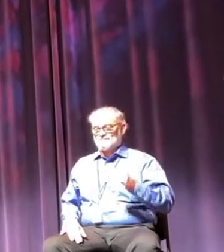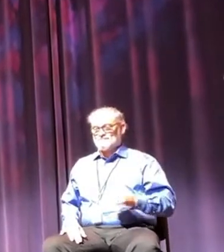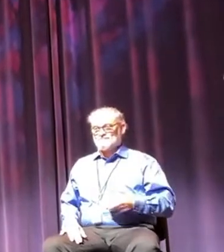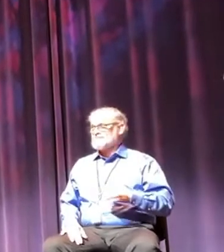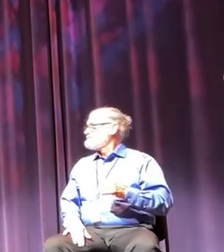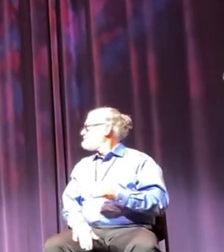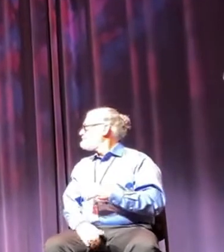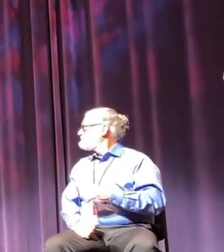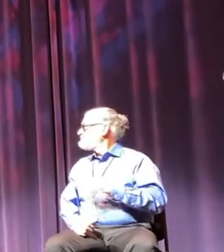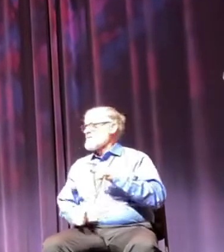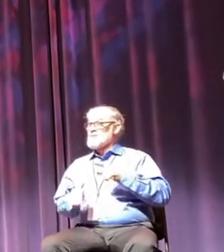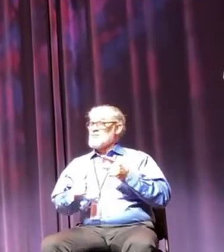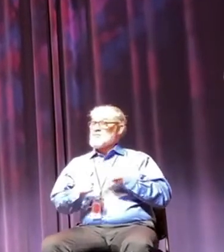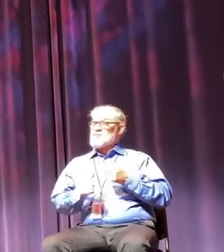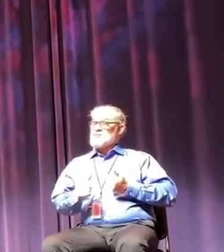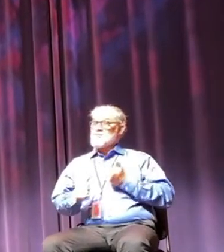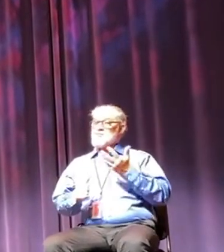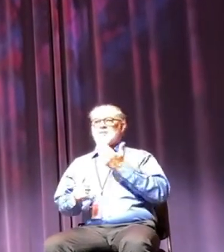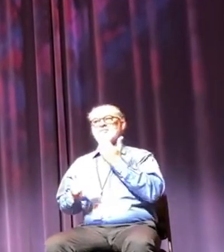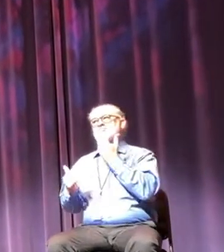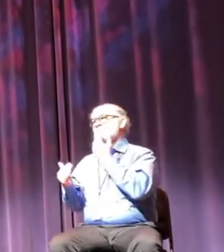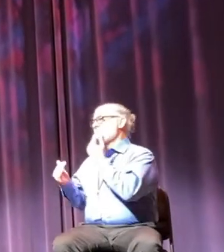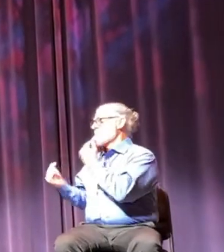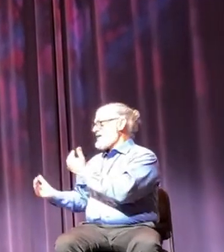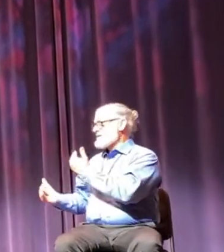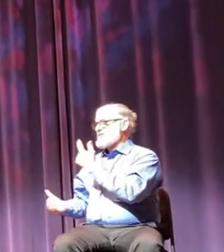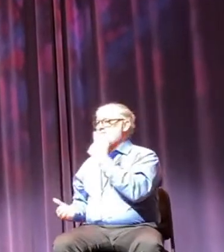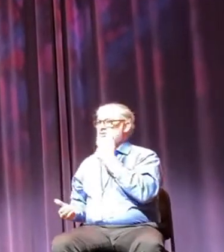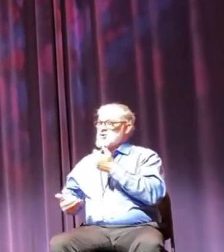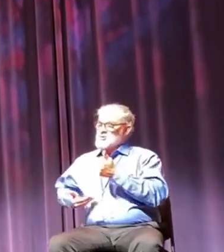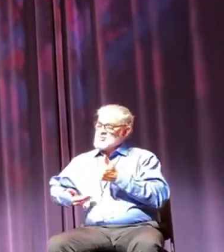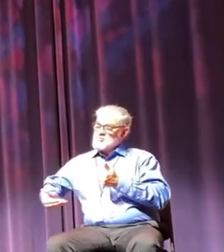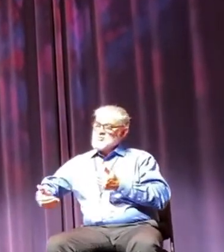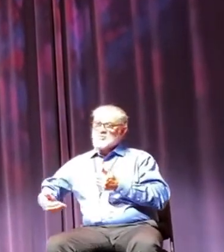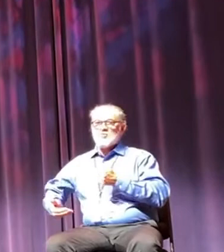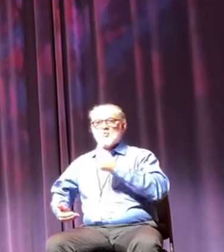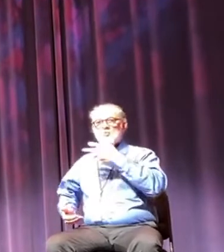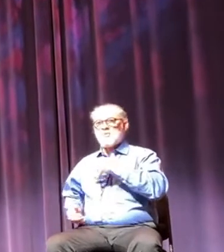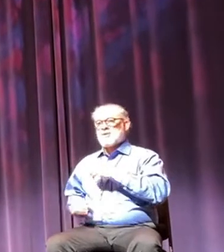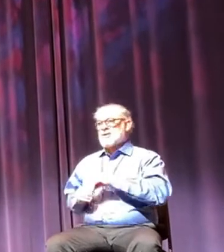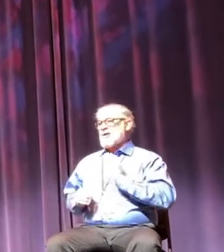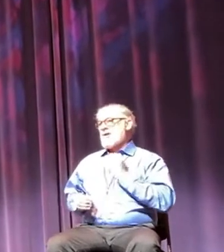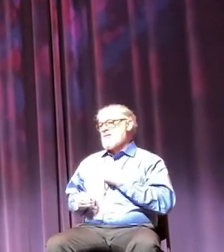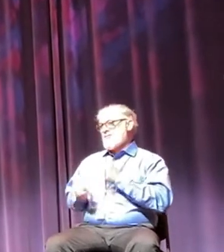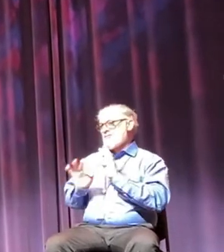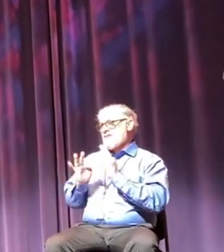First poem, thank you huiying for introducing the women in our families. This is my poem,